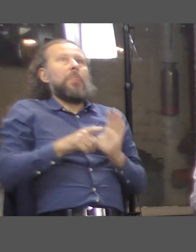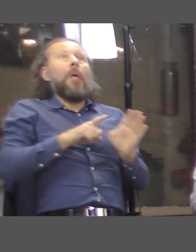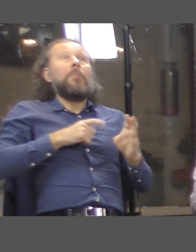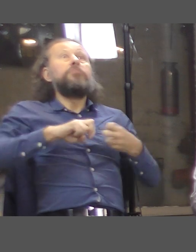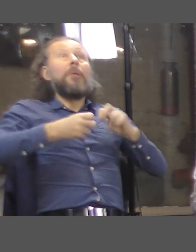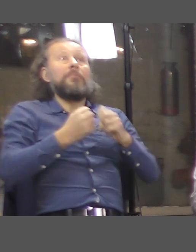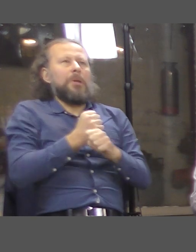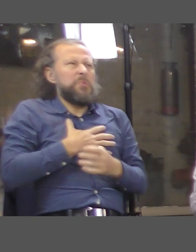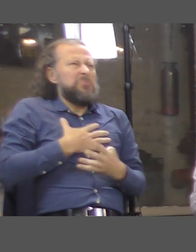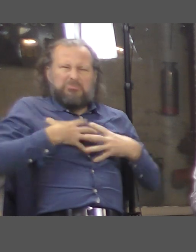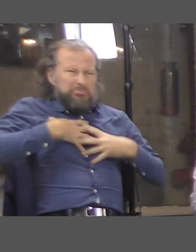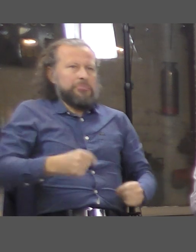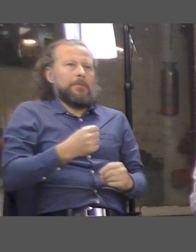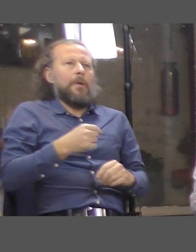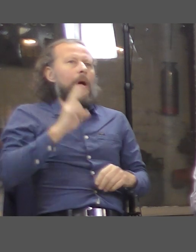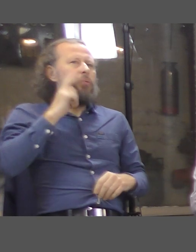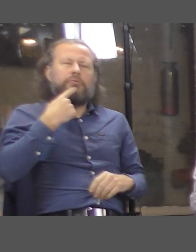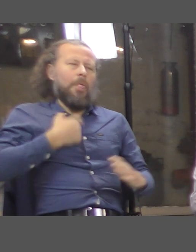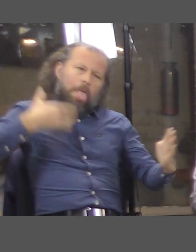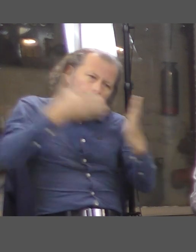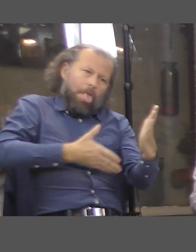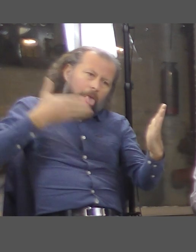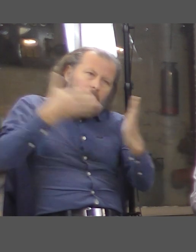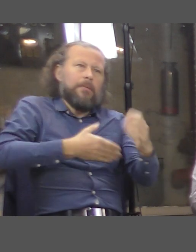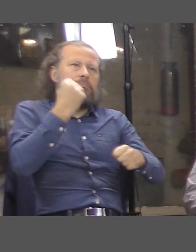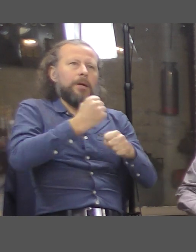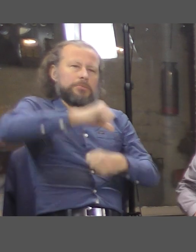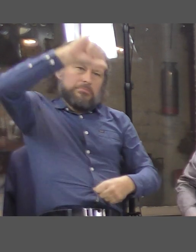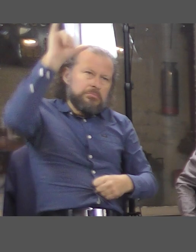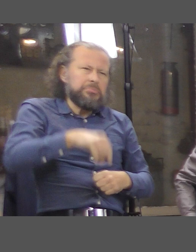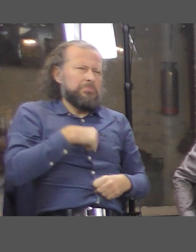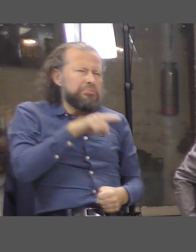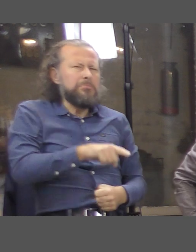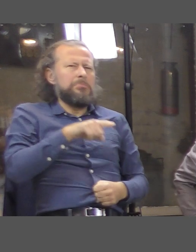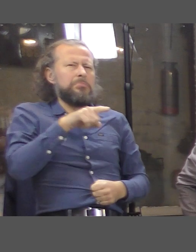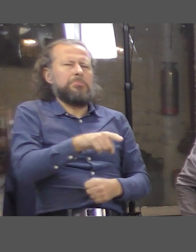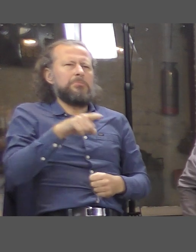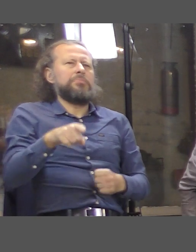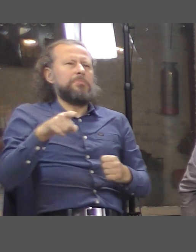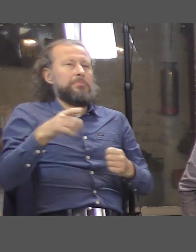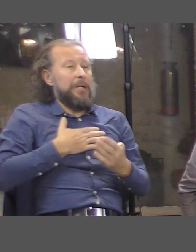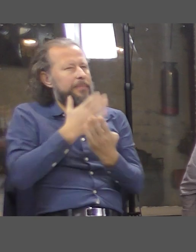I feel like there's this barrier all the time.